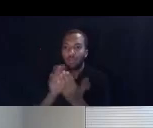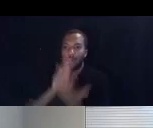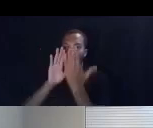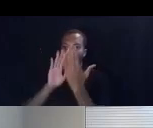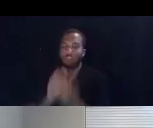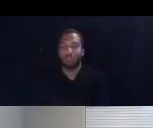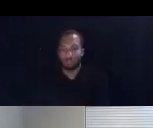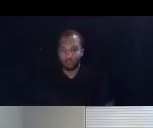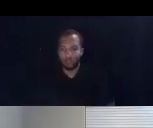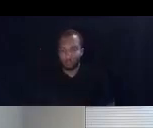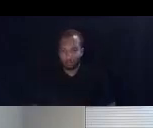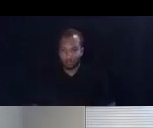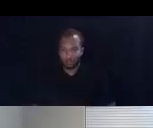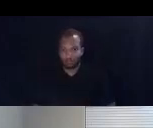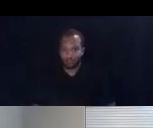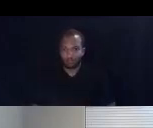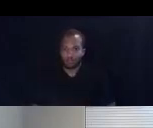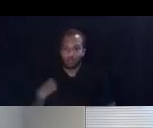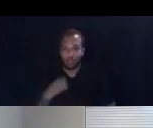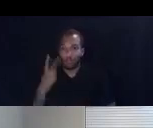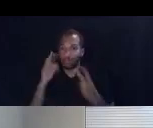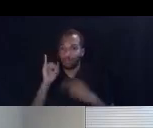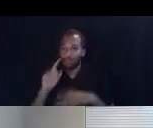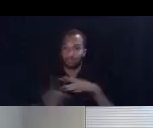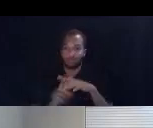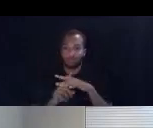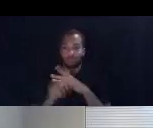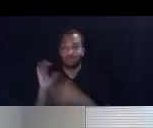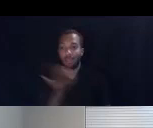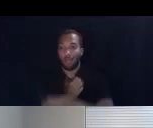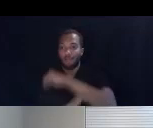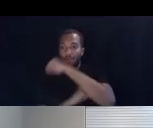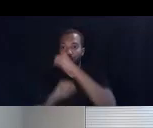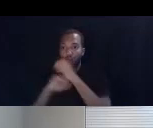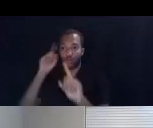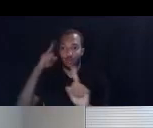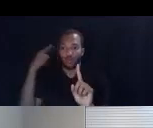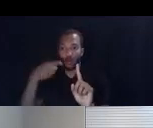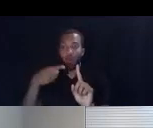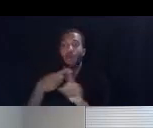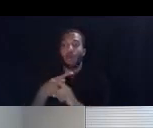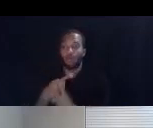So we see that lifted up within our foundational goals. As I shared bringing a racial equity lens into our CHIP work